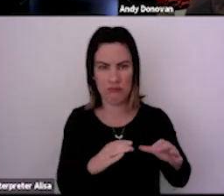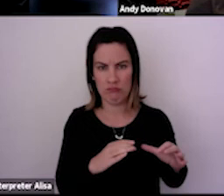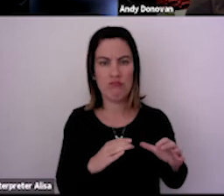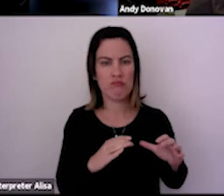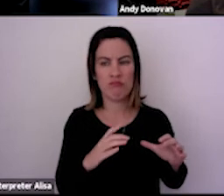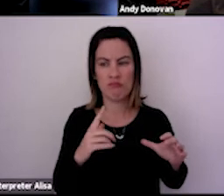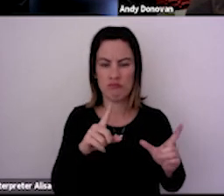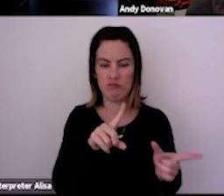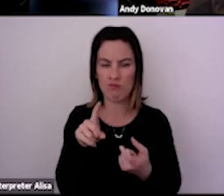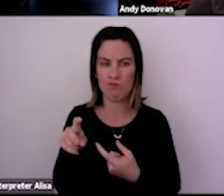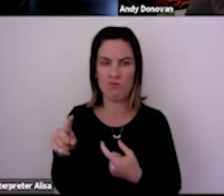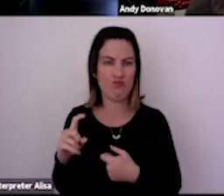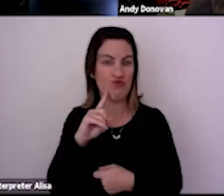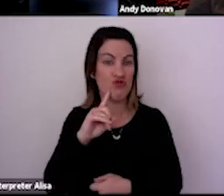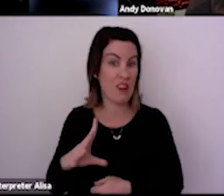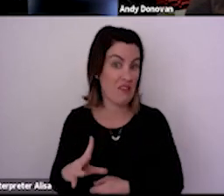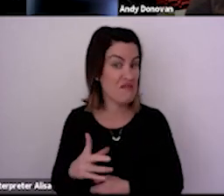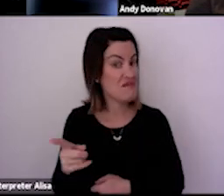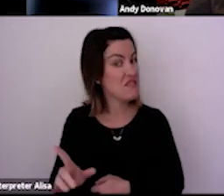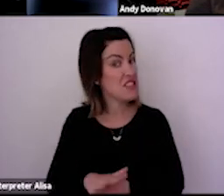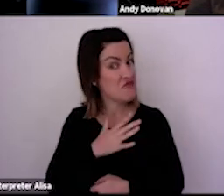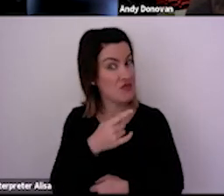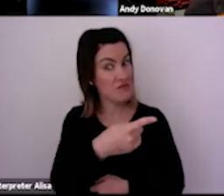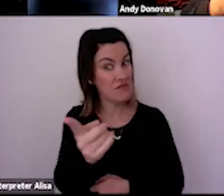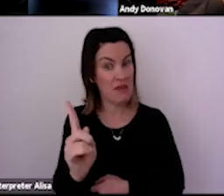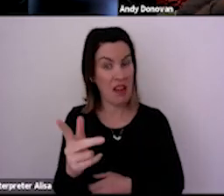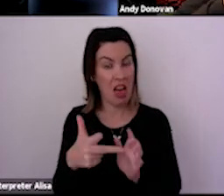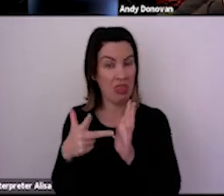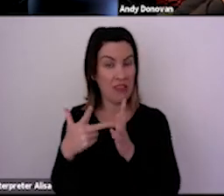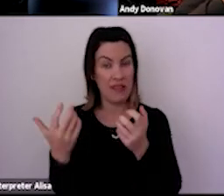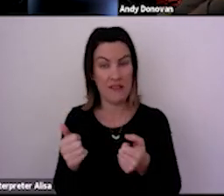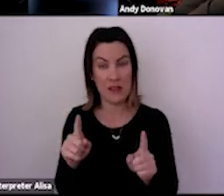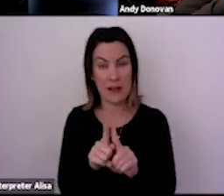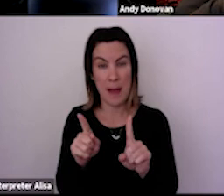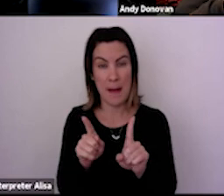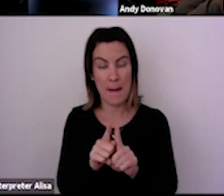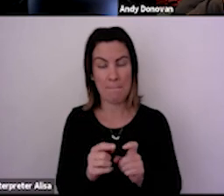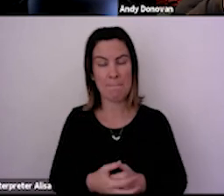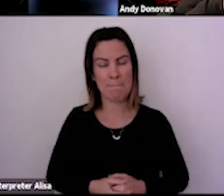I think that will be happening a lot.